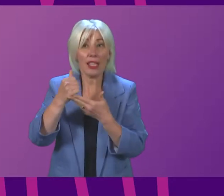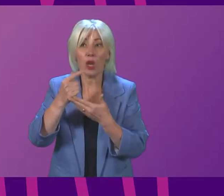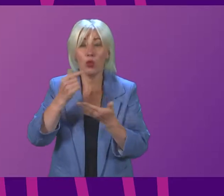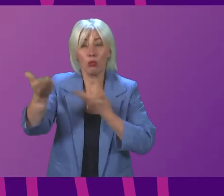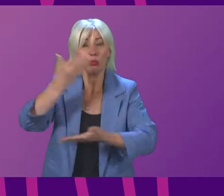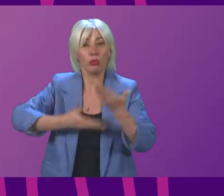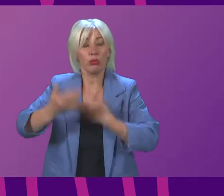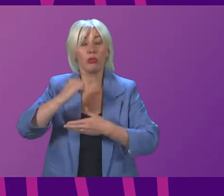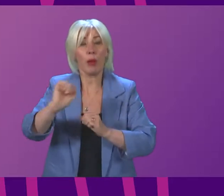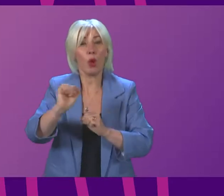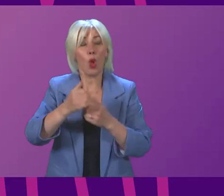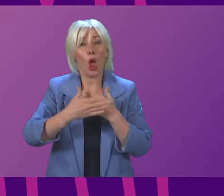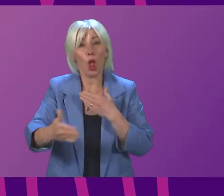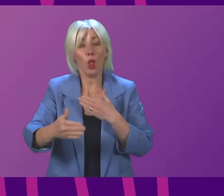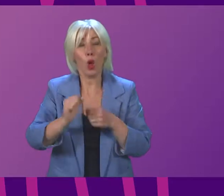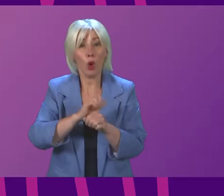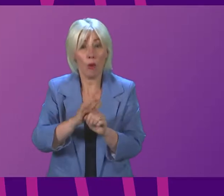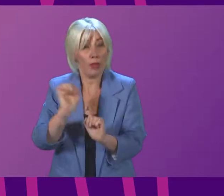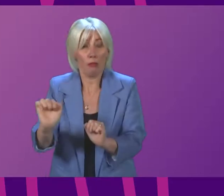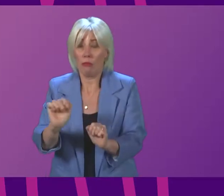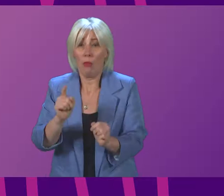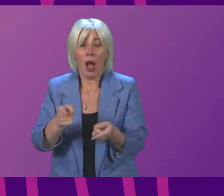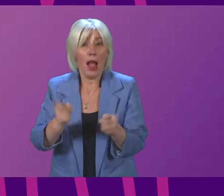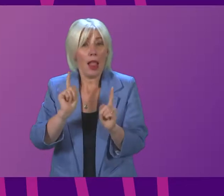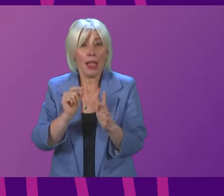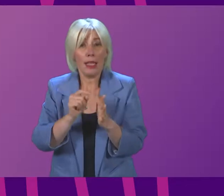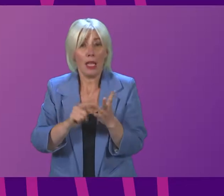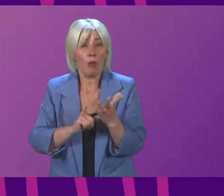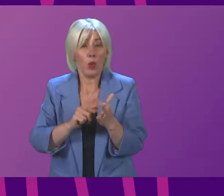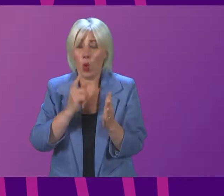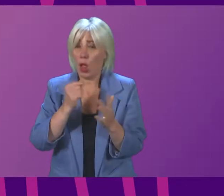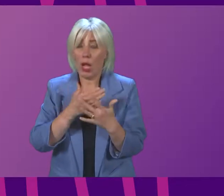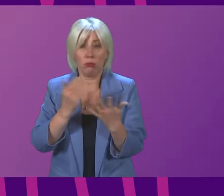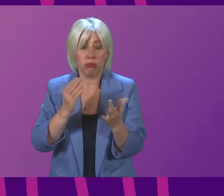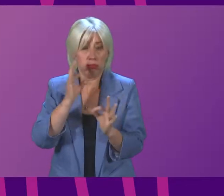Lady Poole is free to explore any questions that are relevant to the terms of reference.